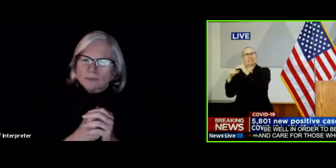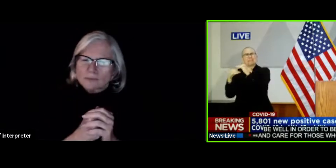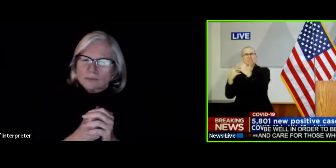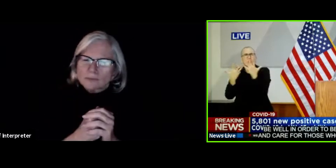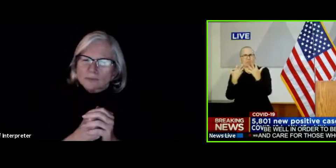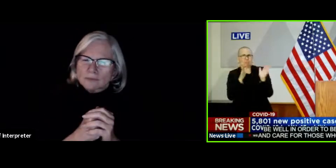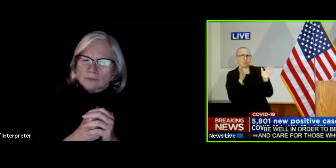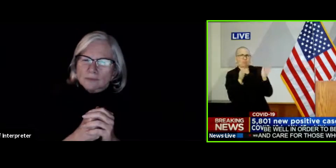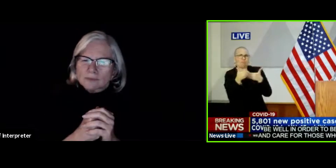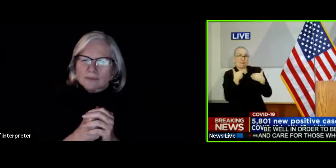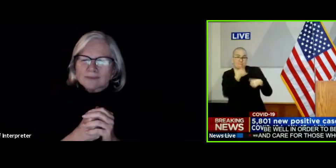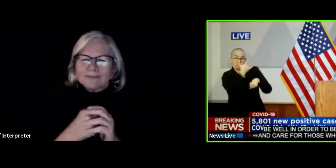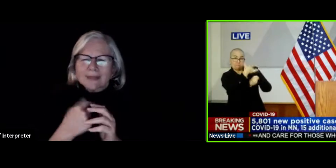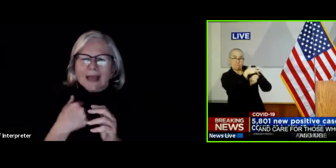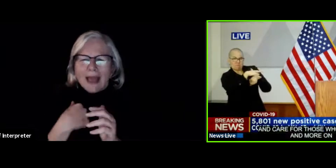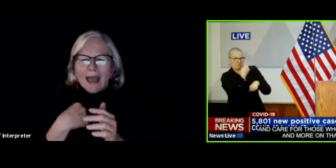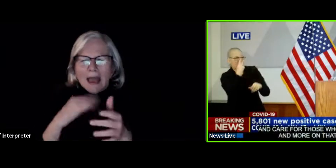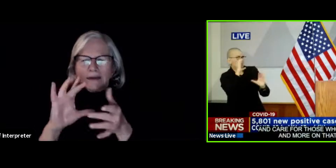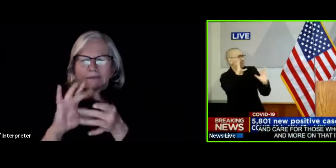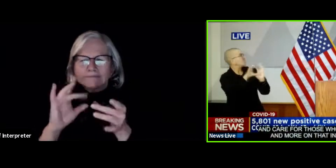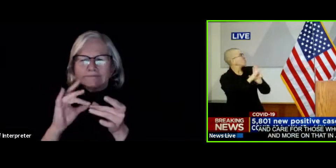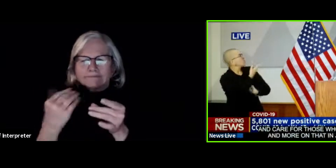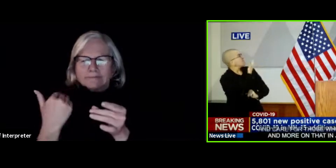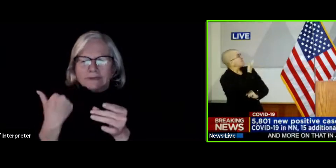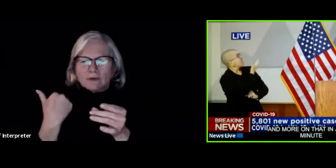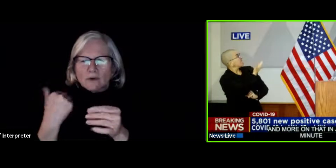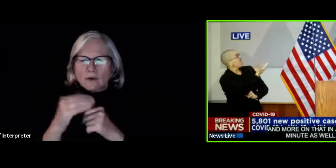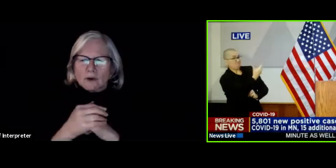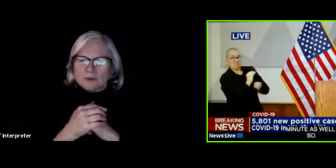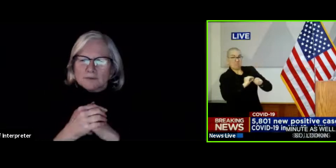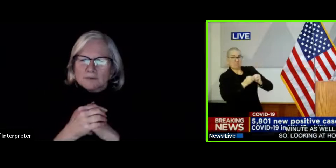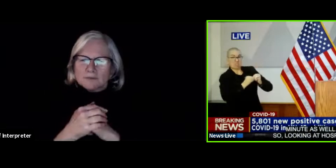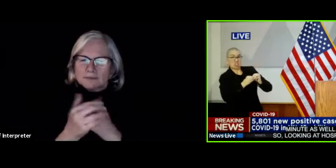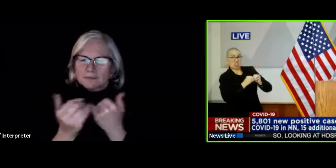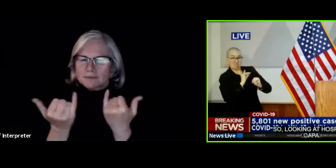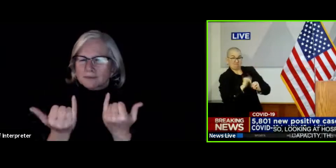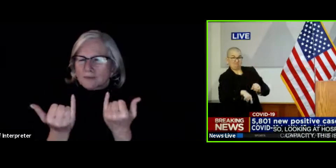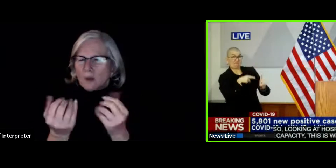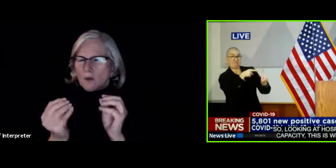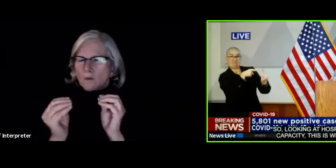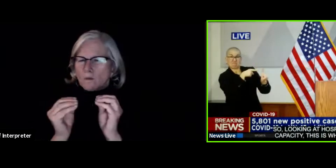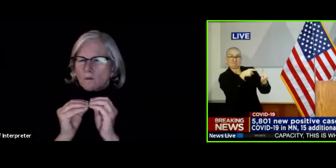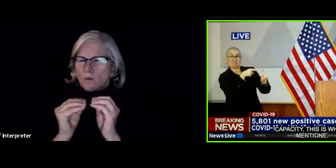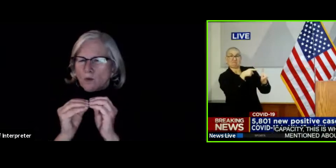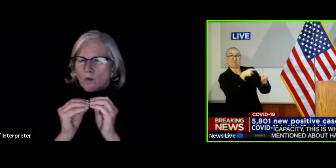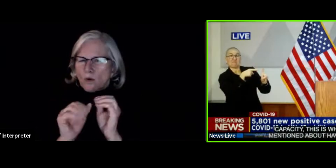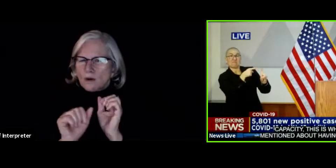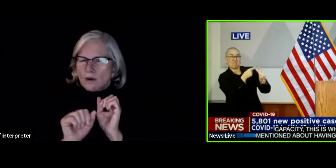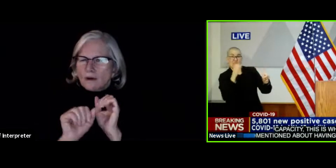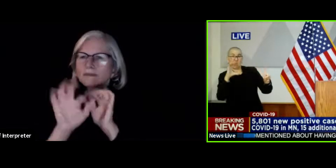LARGER SHARE OF PATIENTS IN THE HOSPITAL NEEDING OH-FROM COVID IS COMING ON